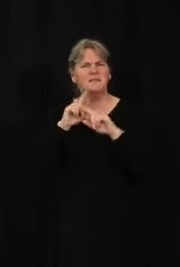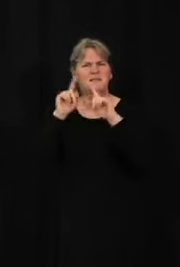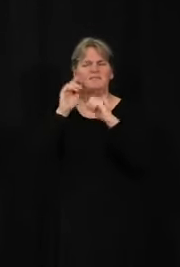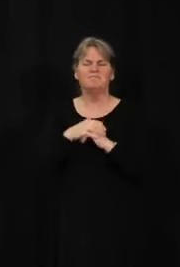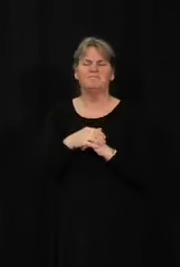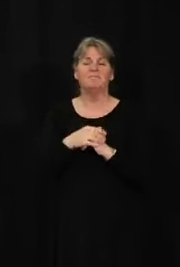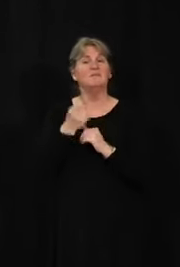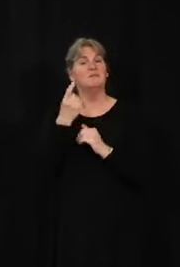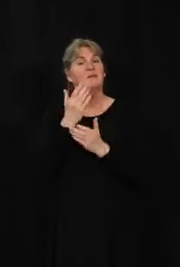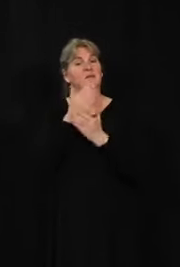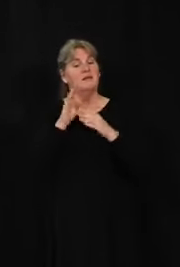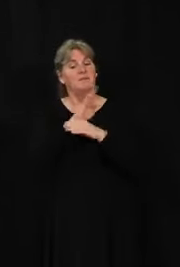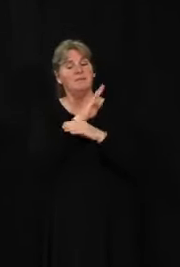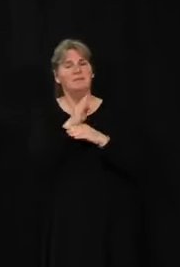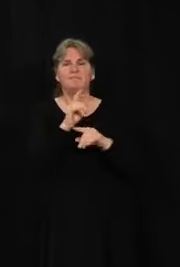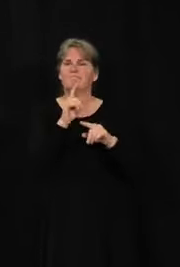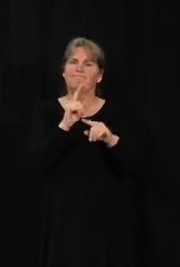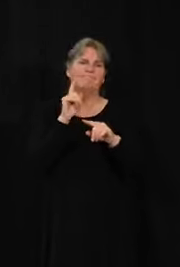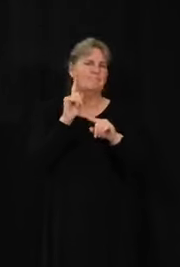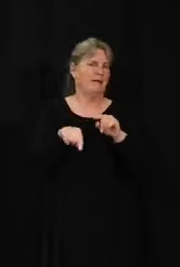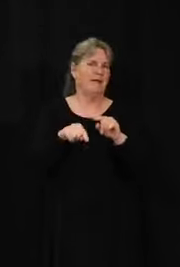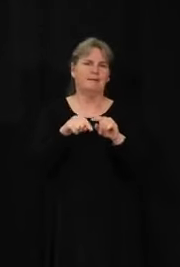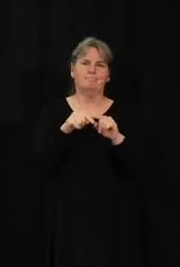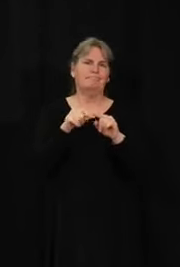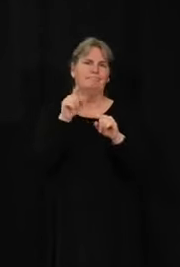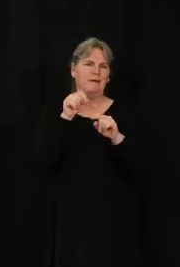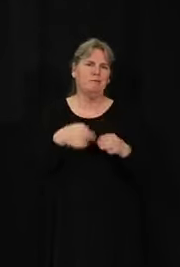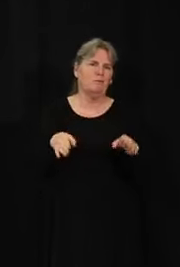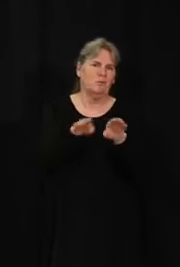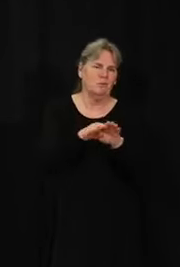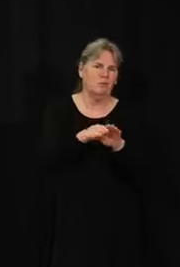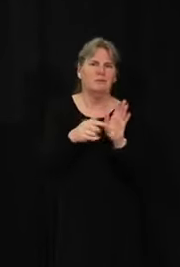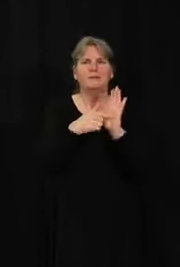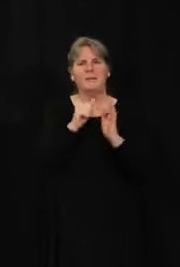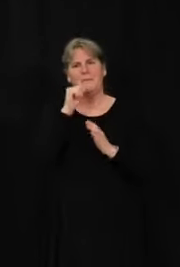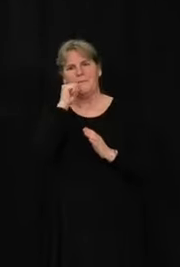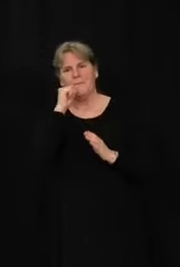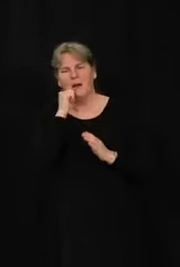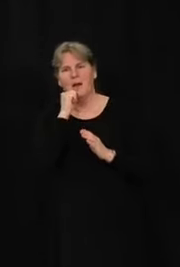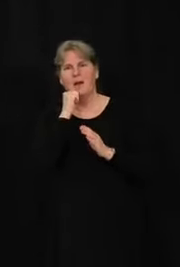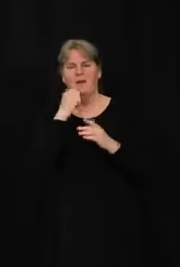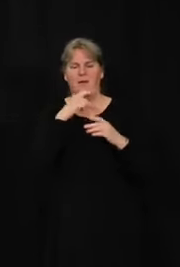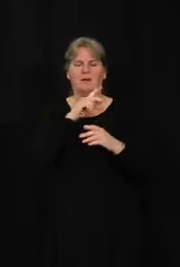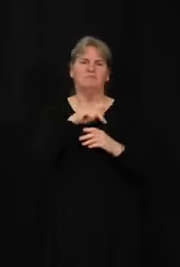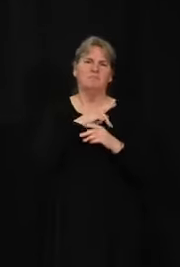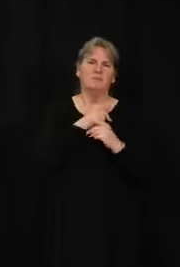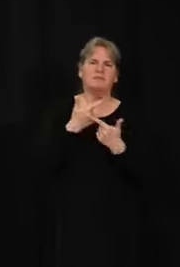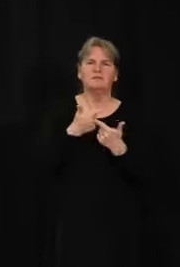businesses that cannot operate in this time, including bars and personal service establishments